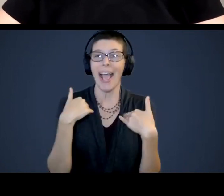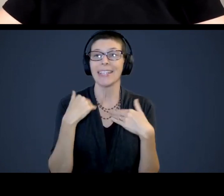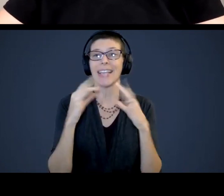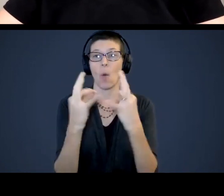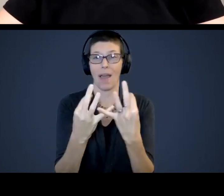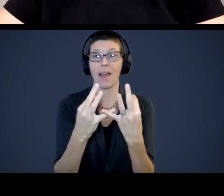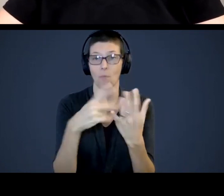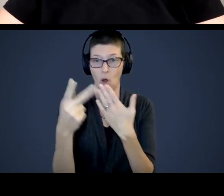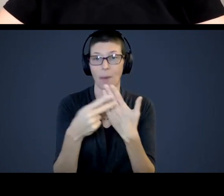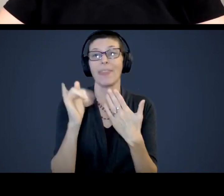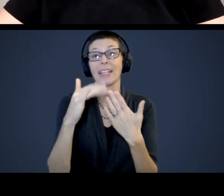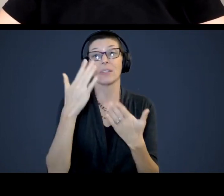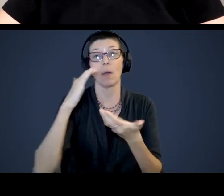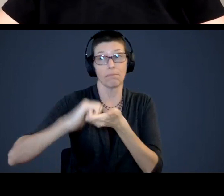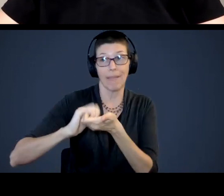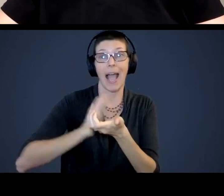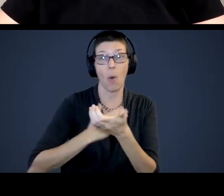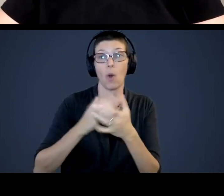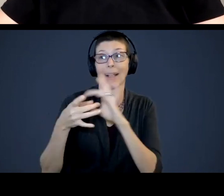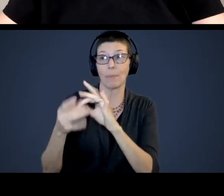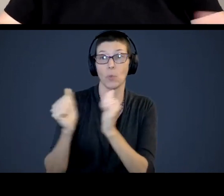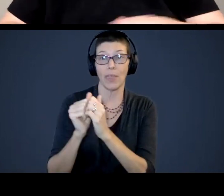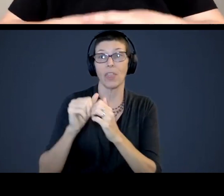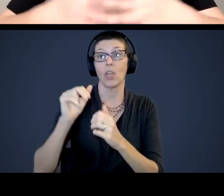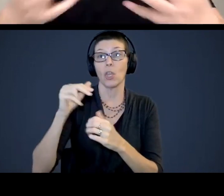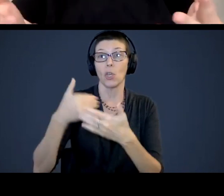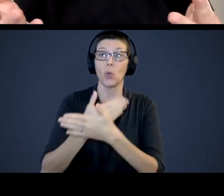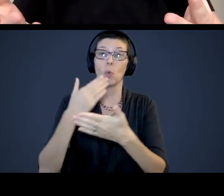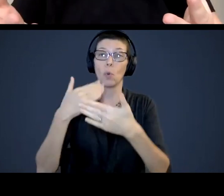collaboration with the Newborn Hearing Screening. But a lot of the resources that